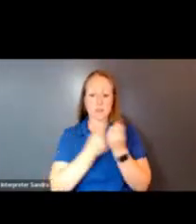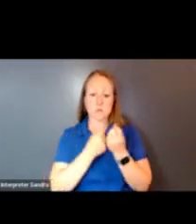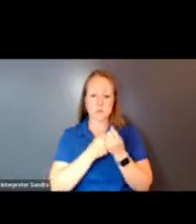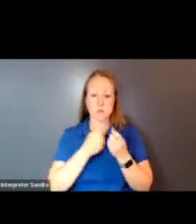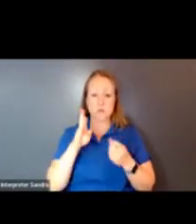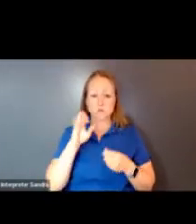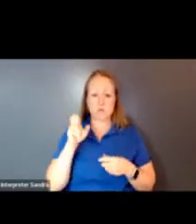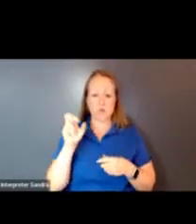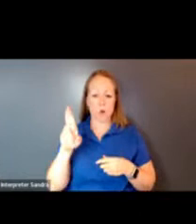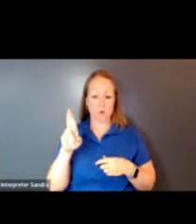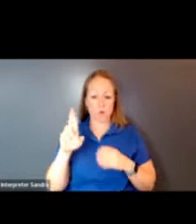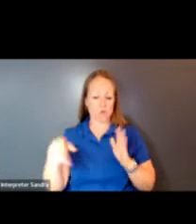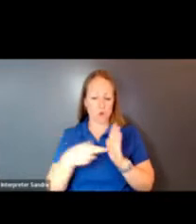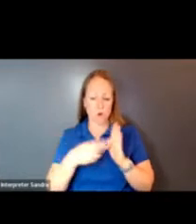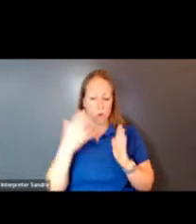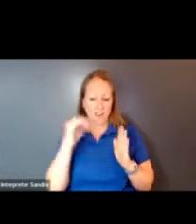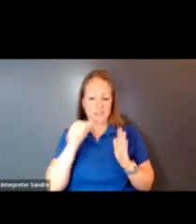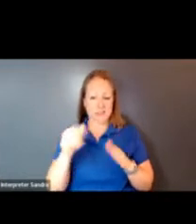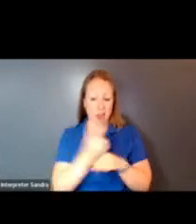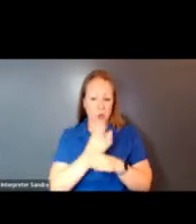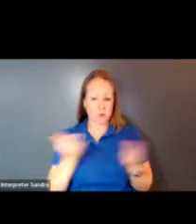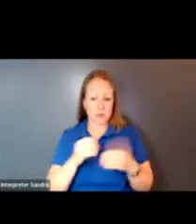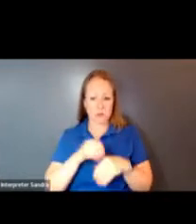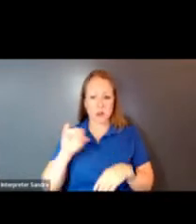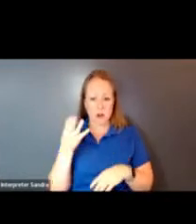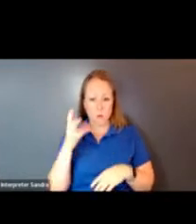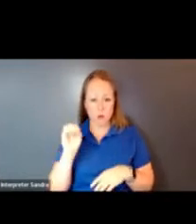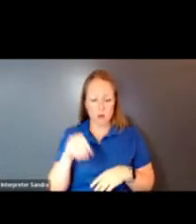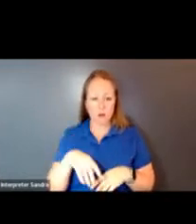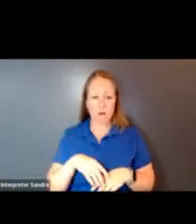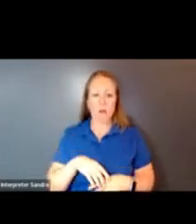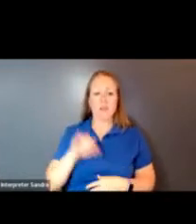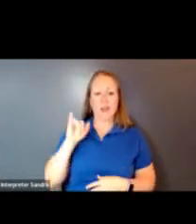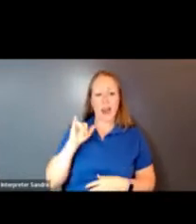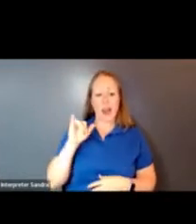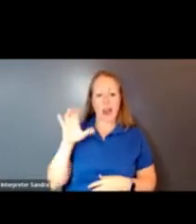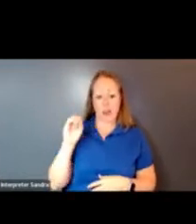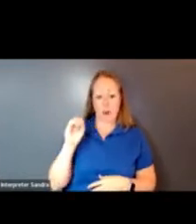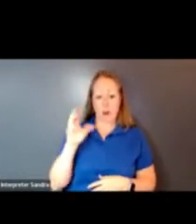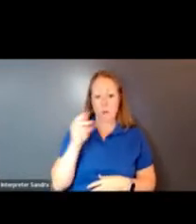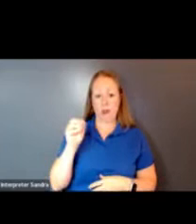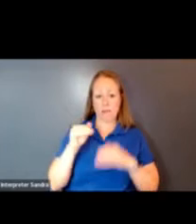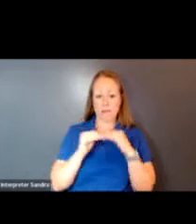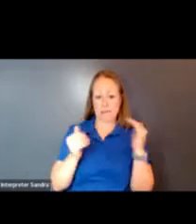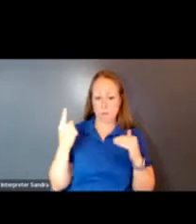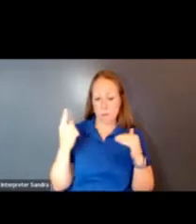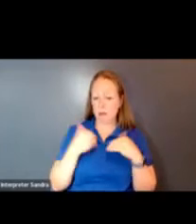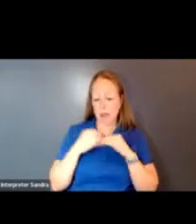as I previously said, the IO in the level would really depend on have self directed supports